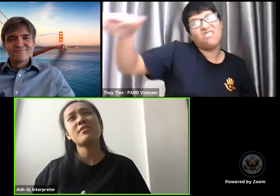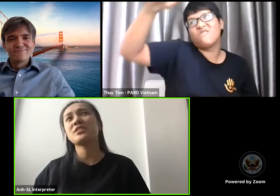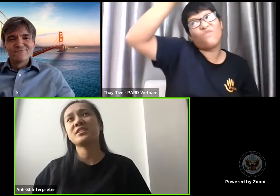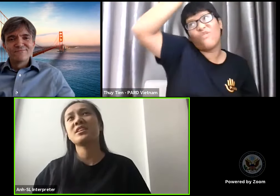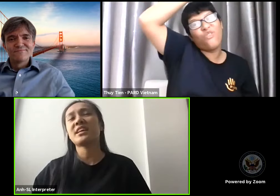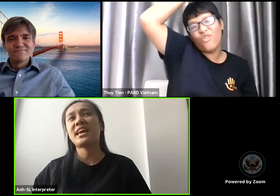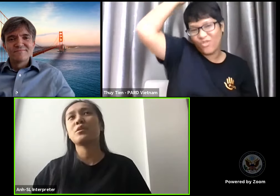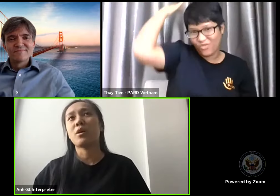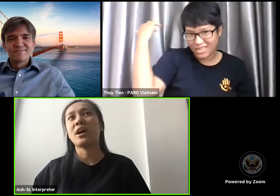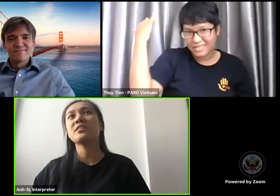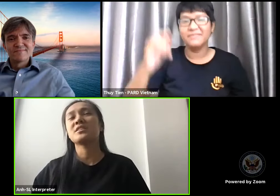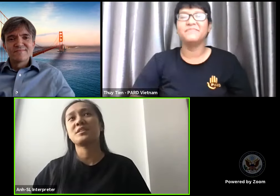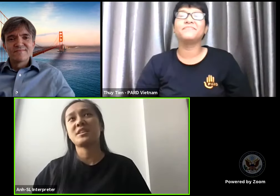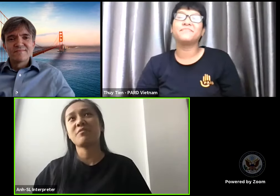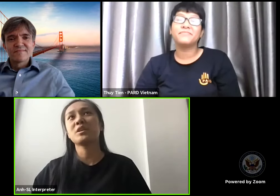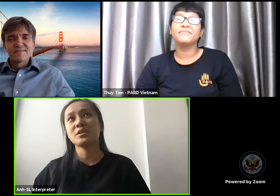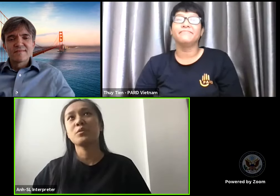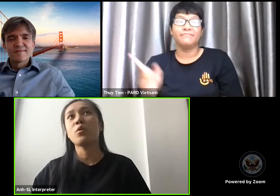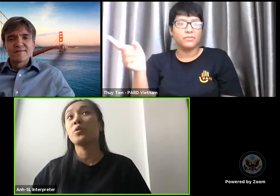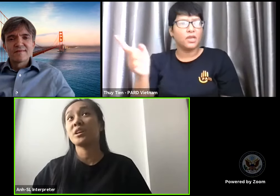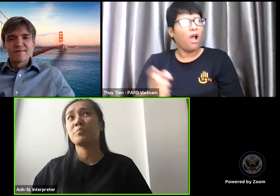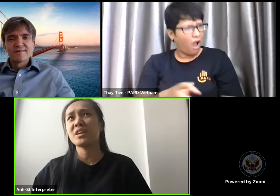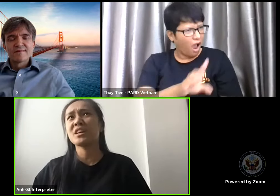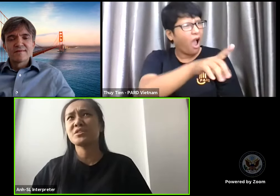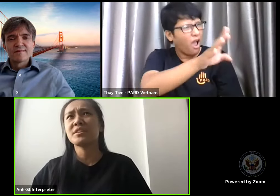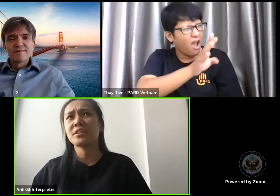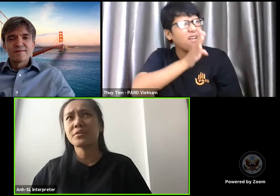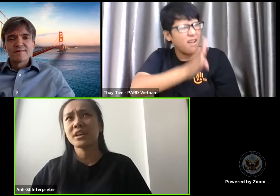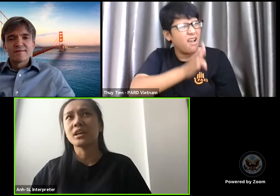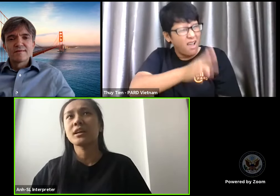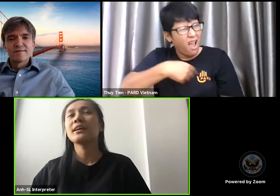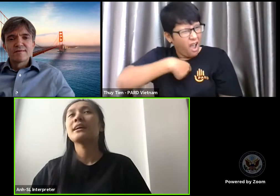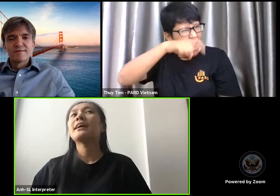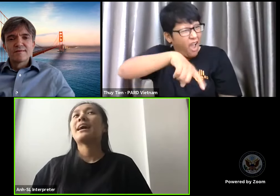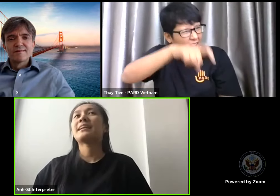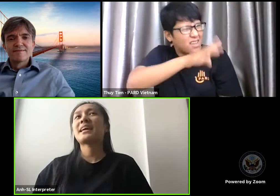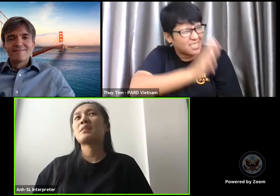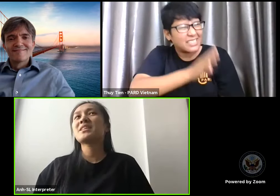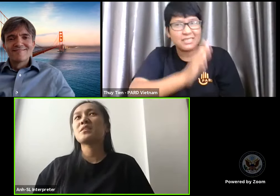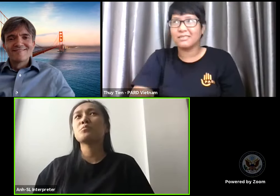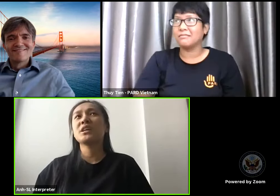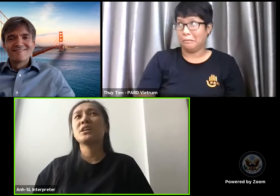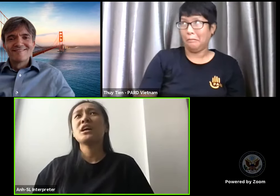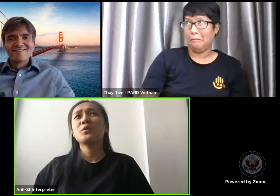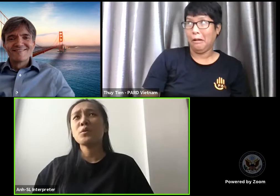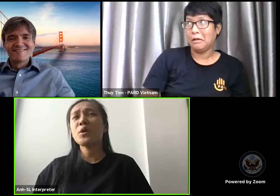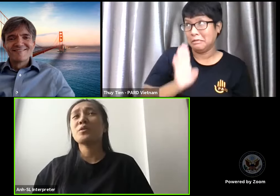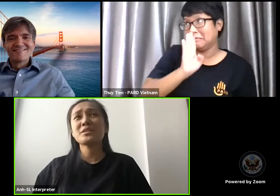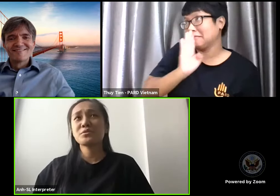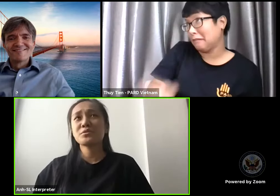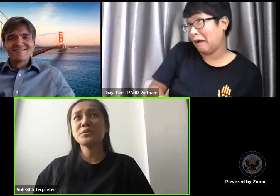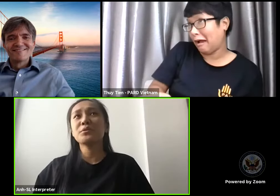never seen anyone as a deaf person holding a Ph.D degree and Kemp said to me, no, that's true!